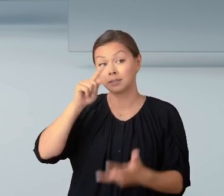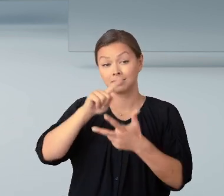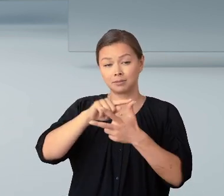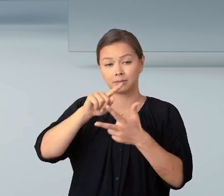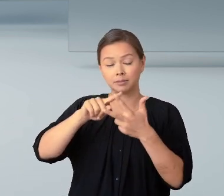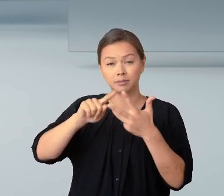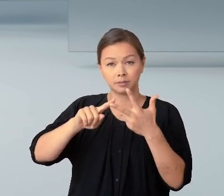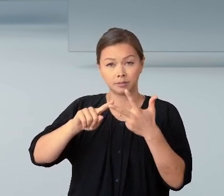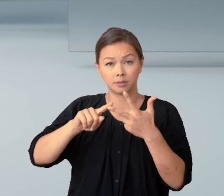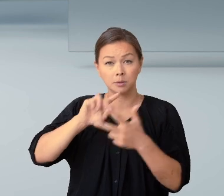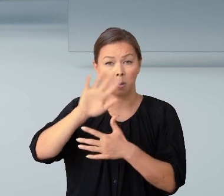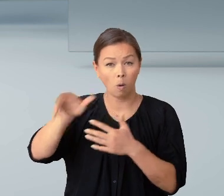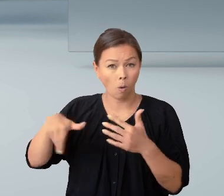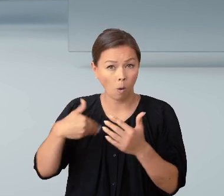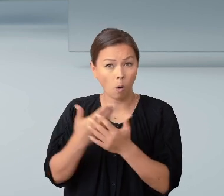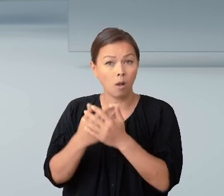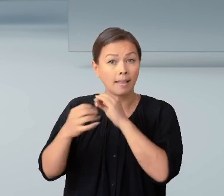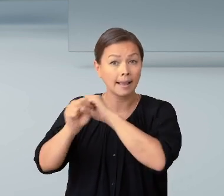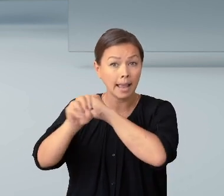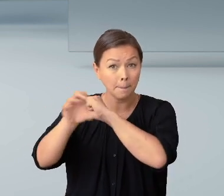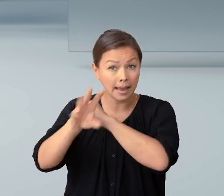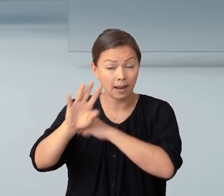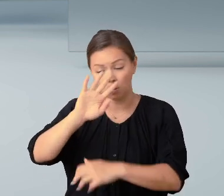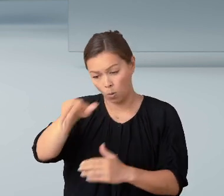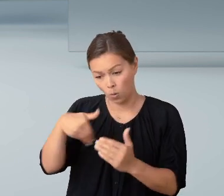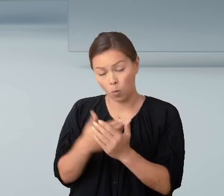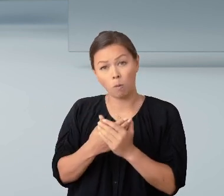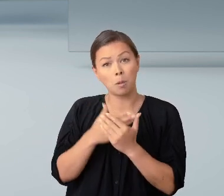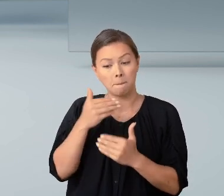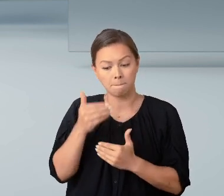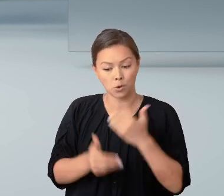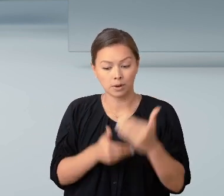the whole campaign, the whole process, it starts with an assessment